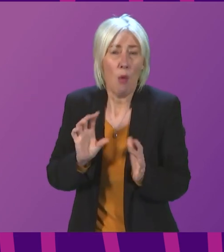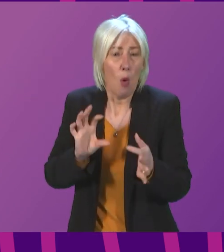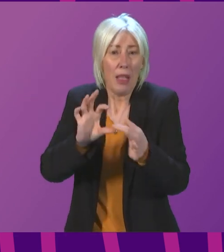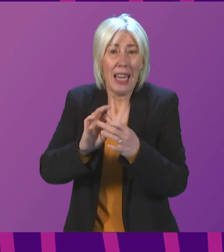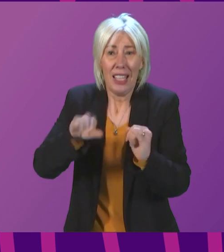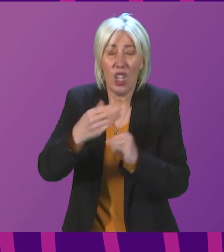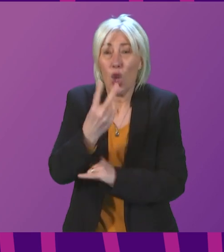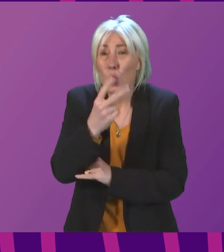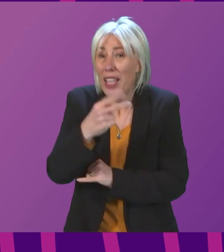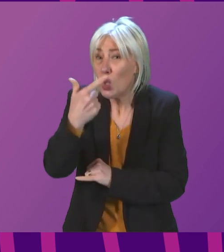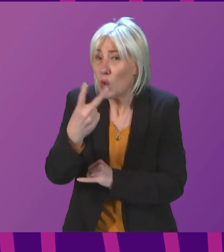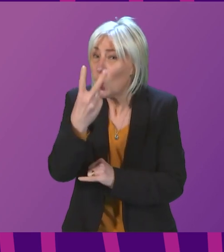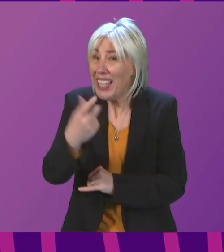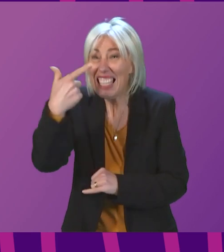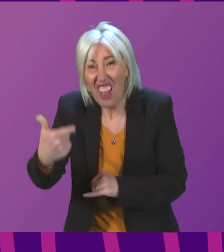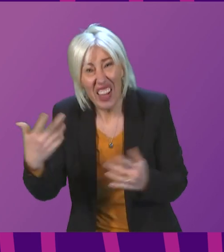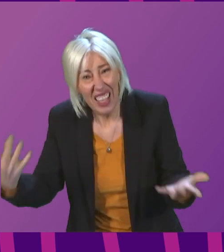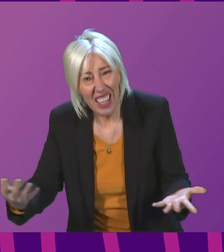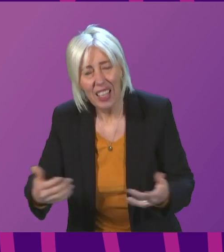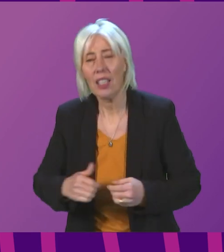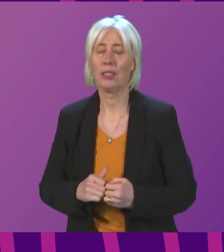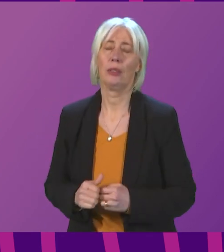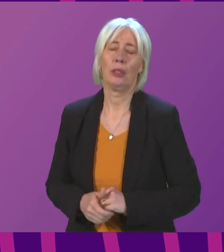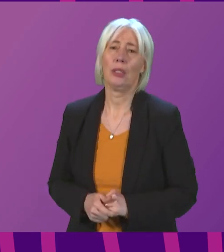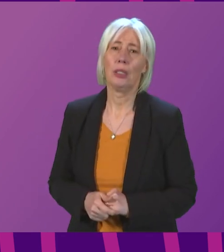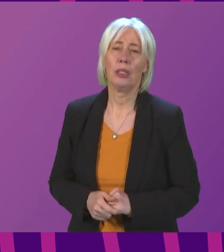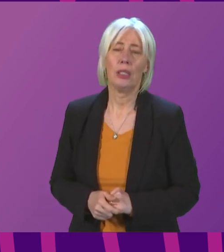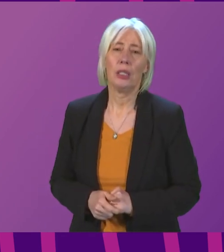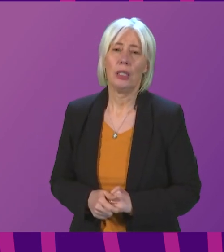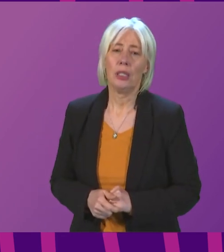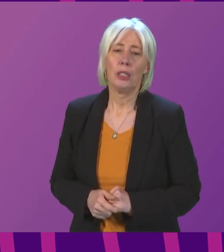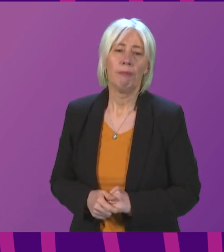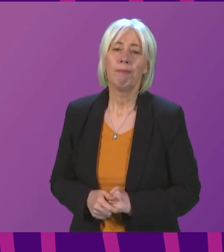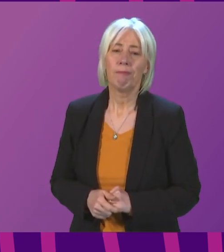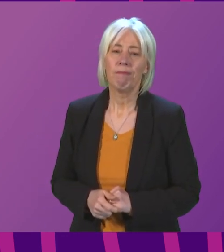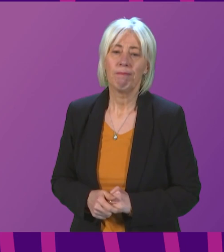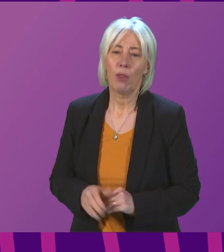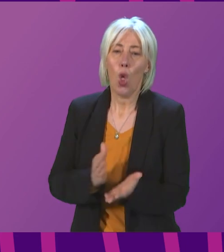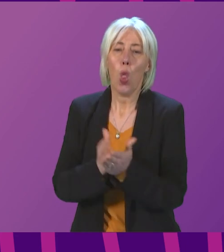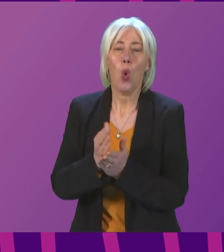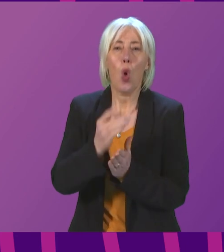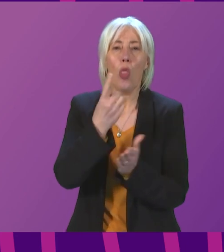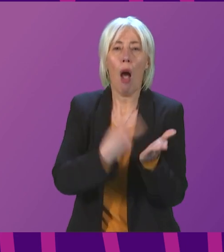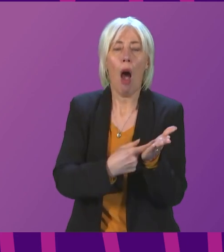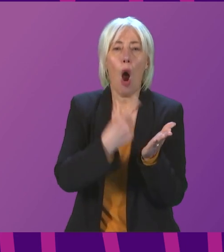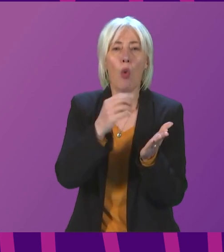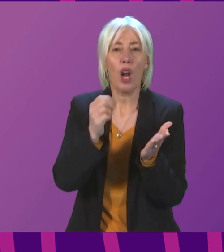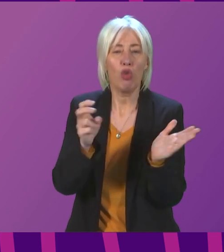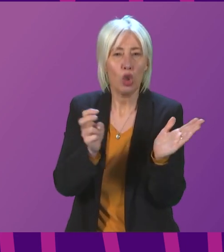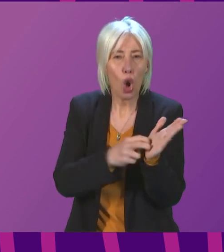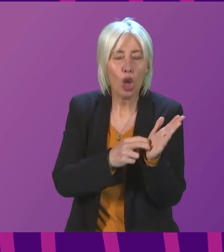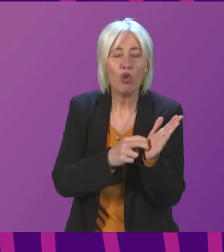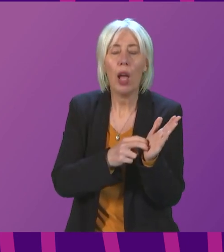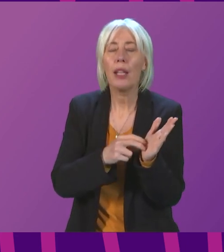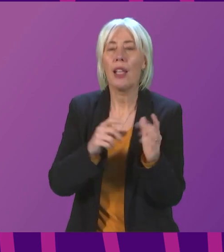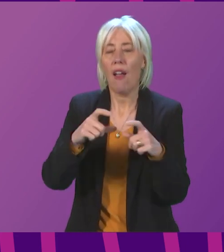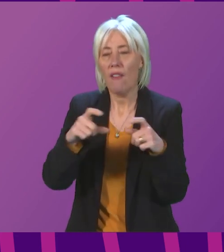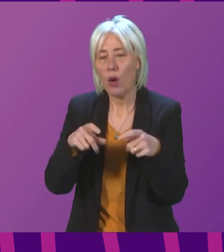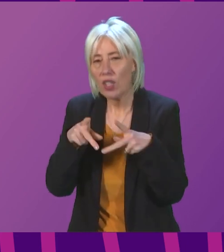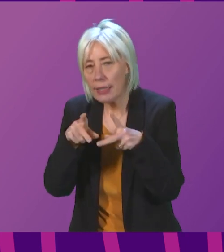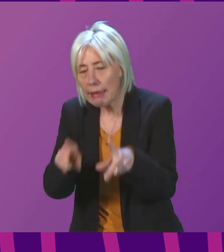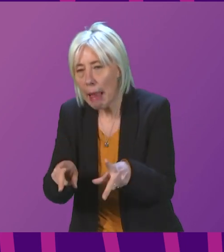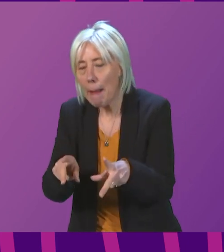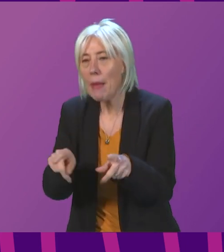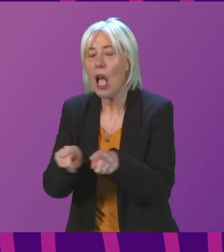Through the R100 contracts, the R100 Scottish broadband voucher scheme and, of course, commercial